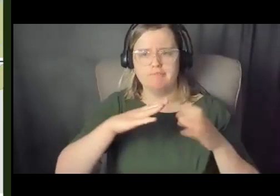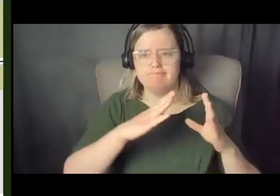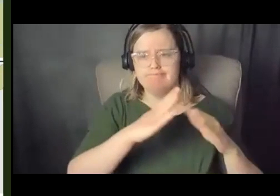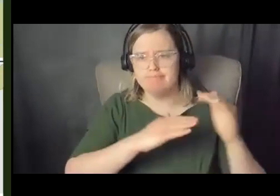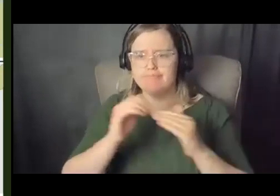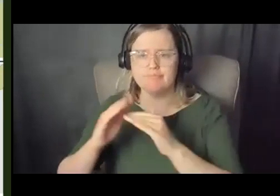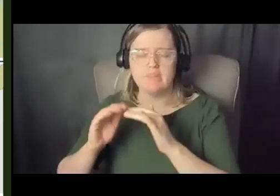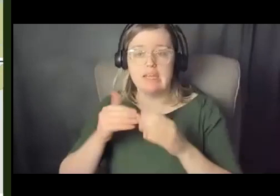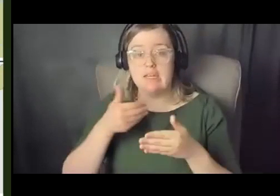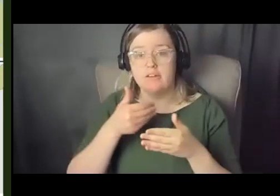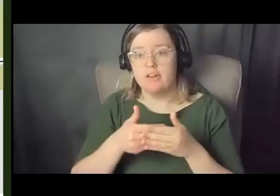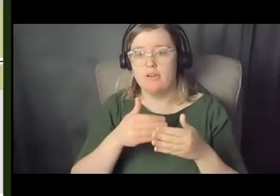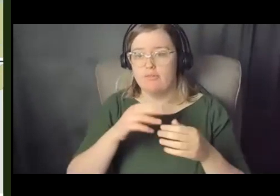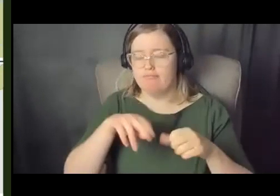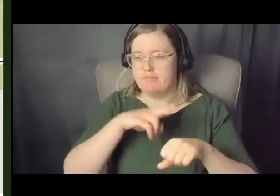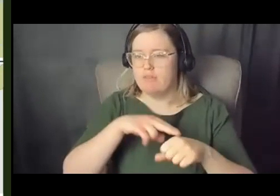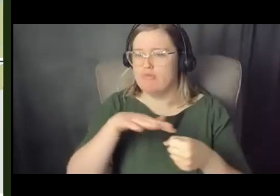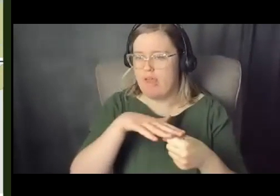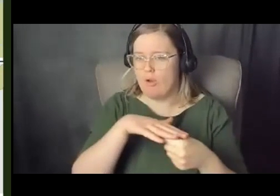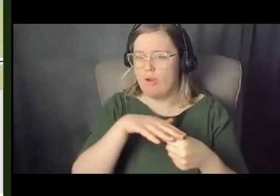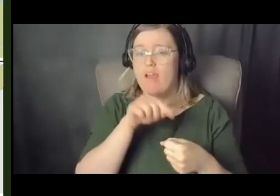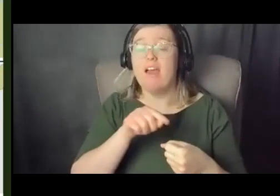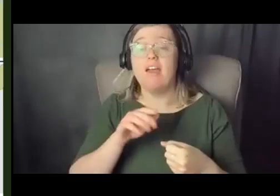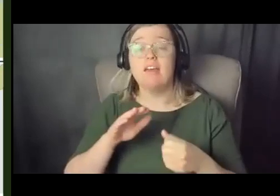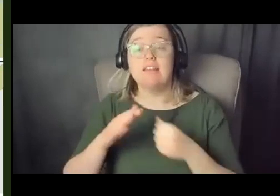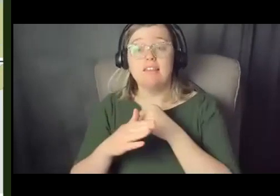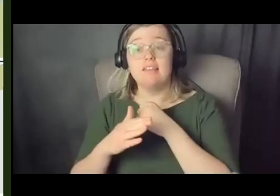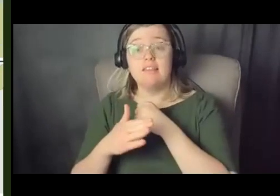the natural area, and the county's responsibility with